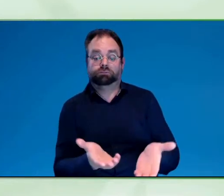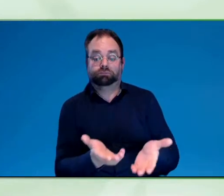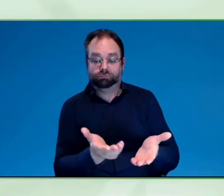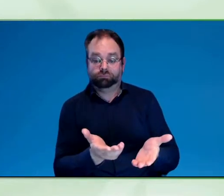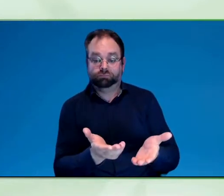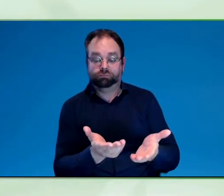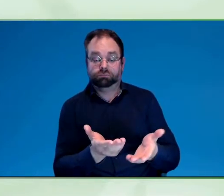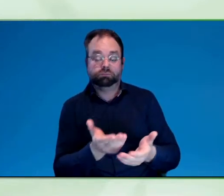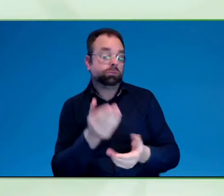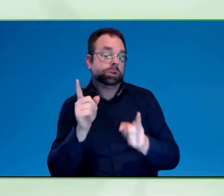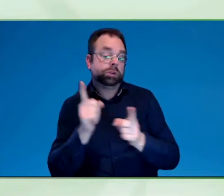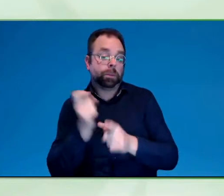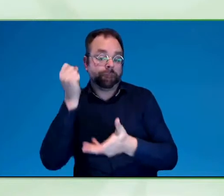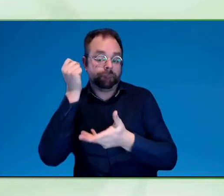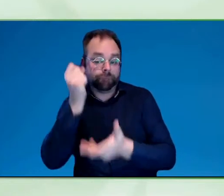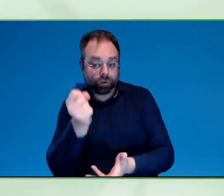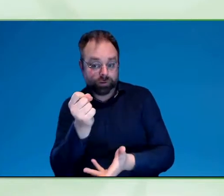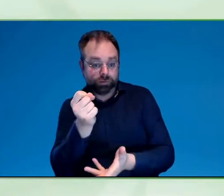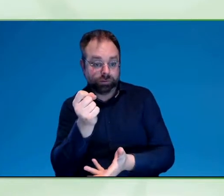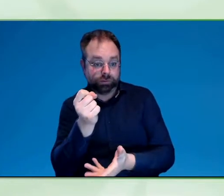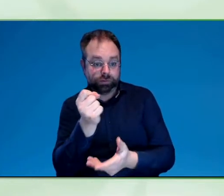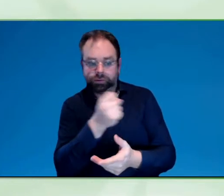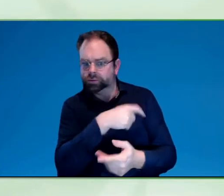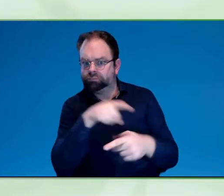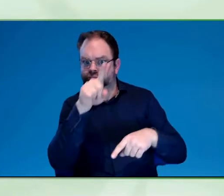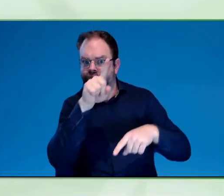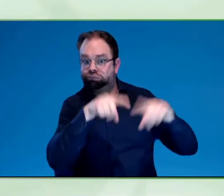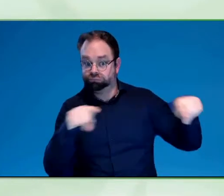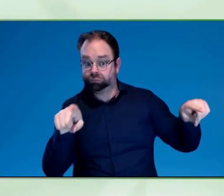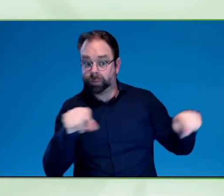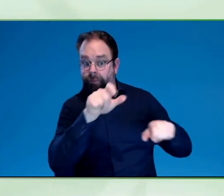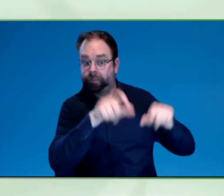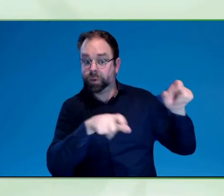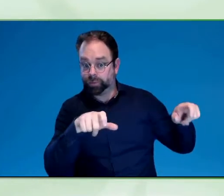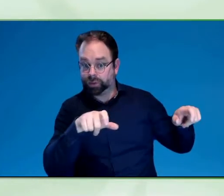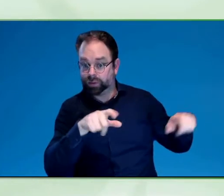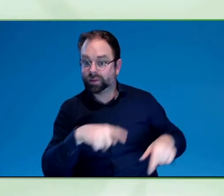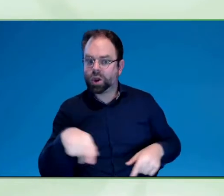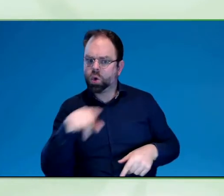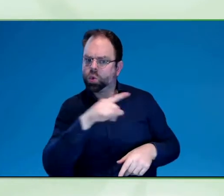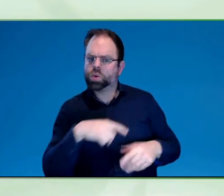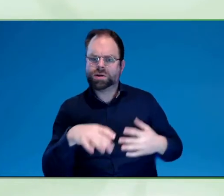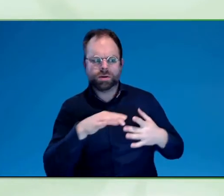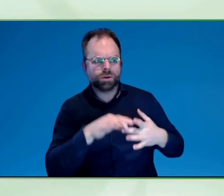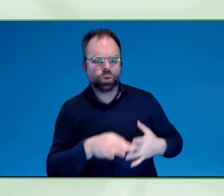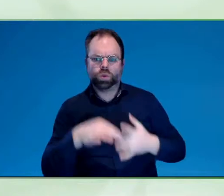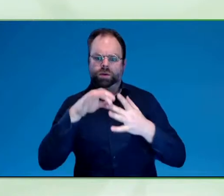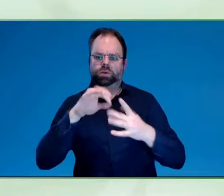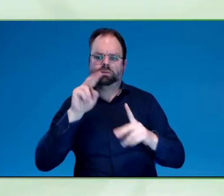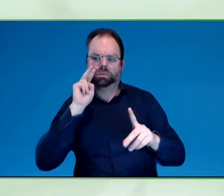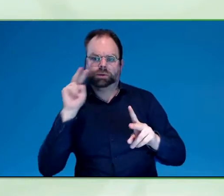As you can imagine, inclusive educational technology can span many different topics.